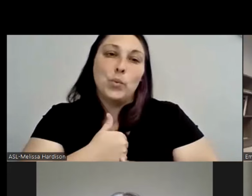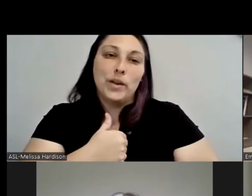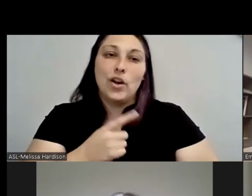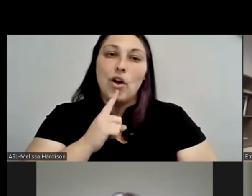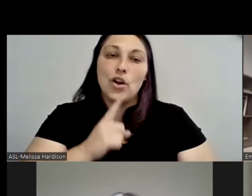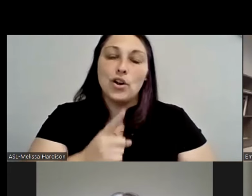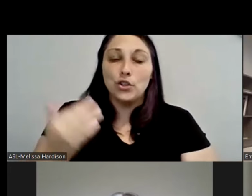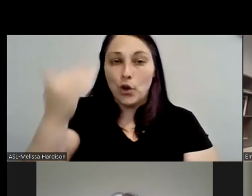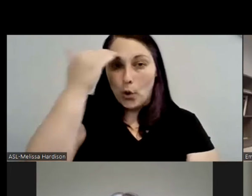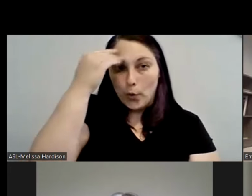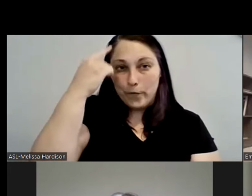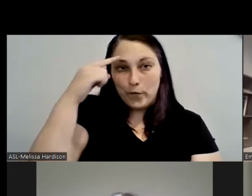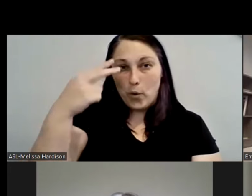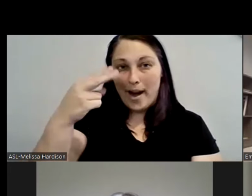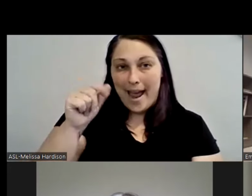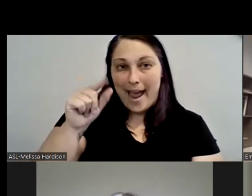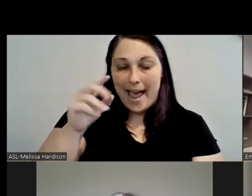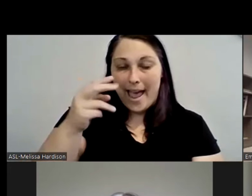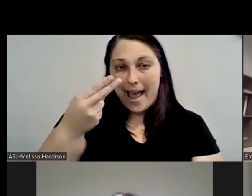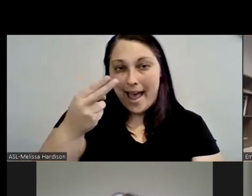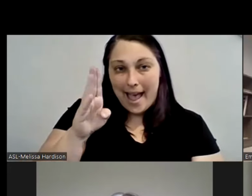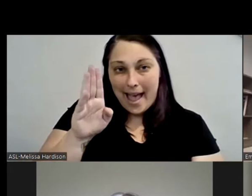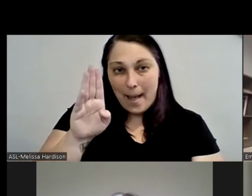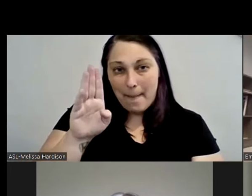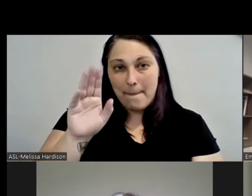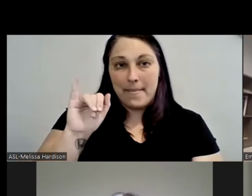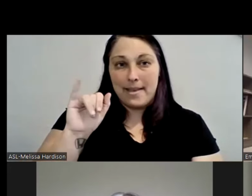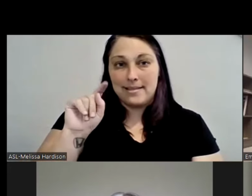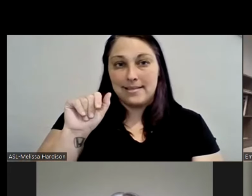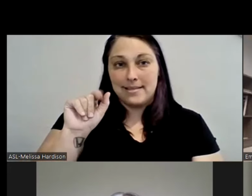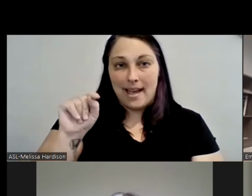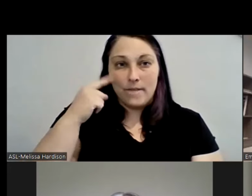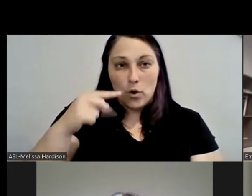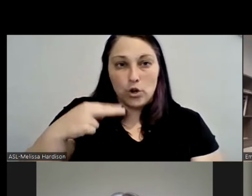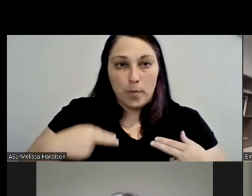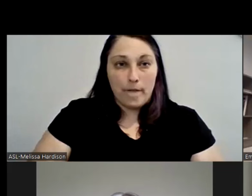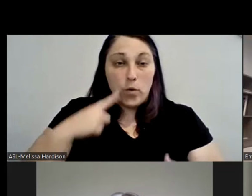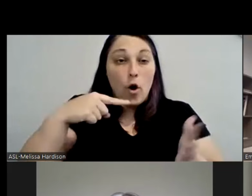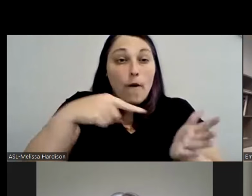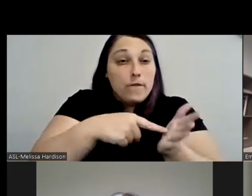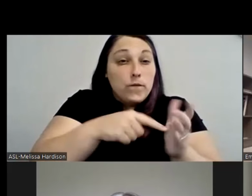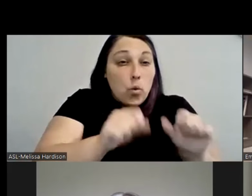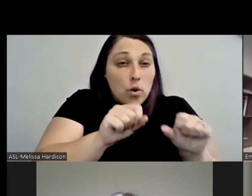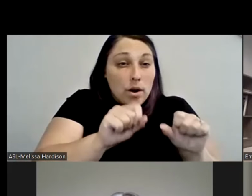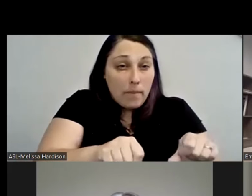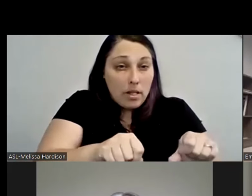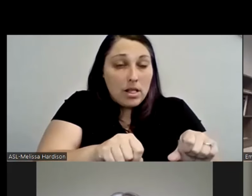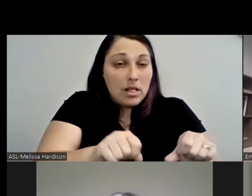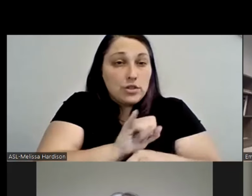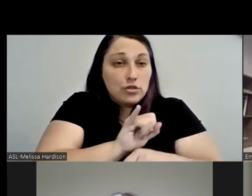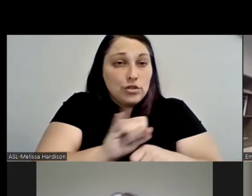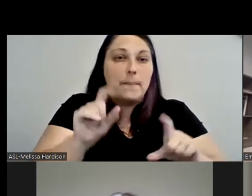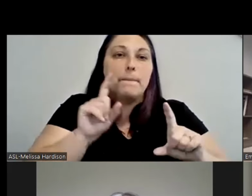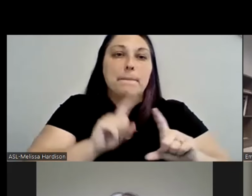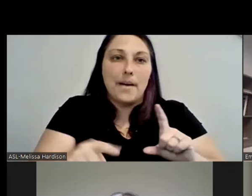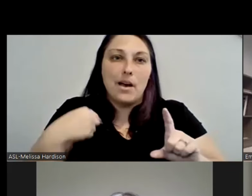But please know, that does not mean that we don't want to hear from you, because we do! Please frequently use the chat feature to make comments, and use